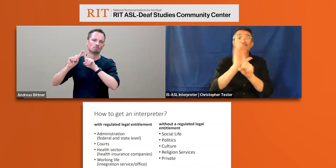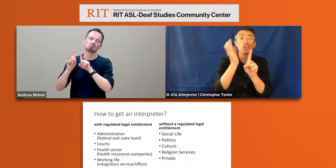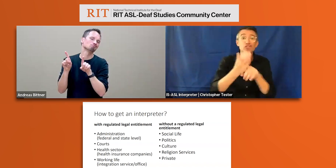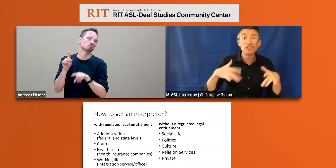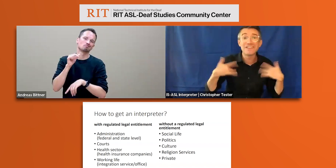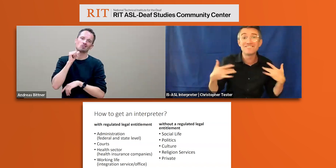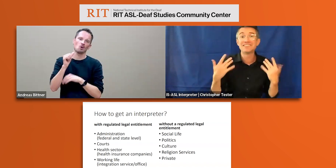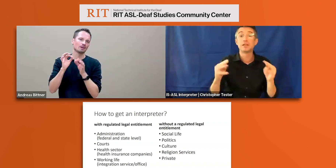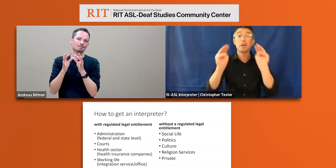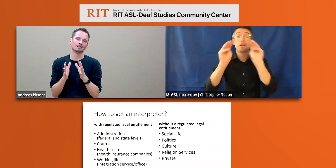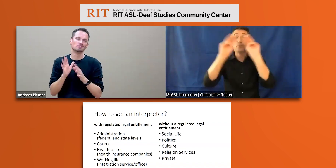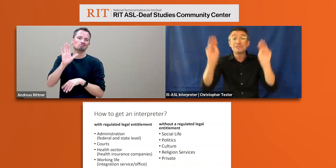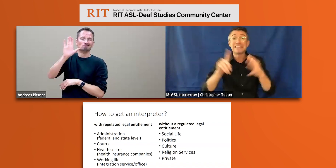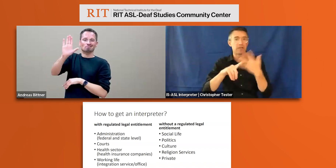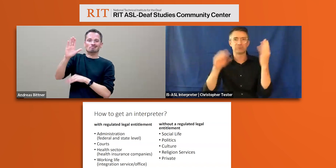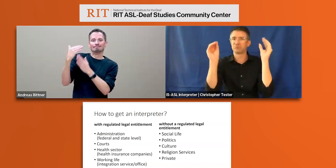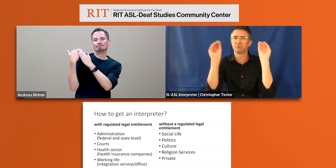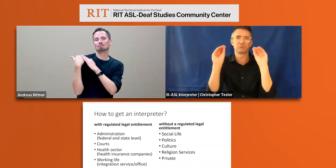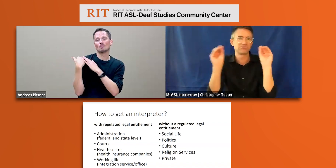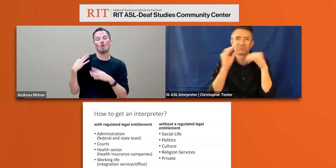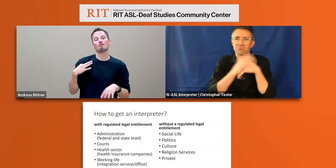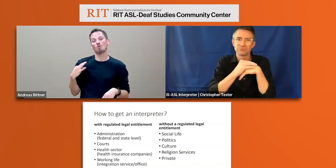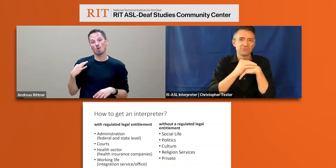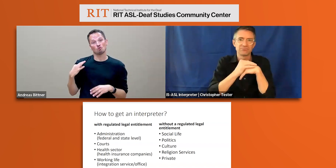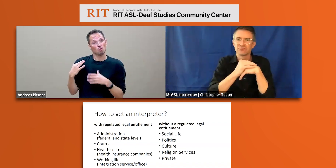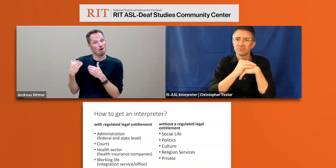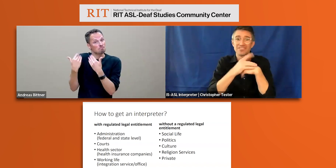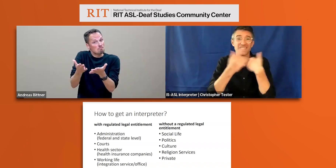typically asking somebody if they would just come as a favor.